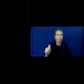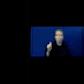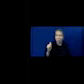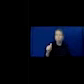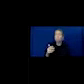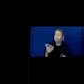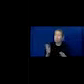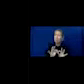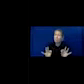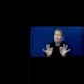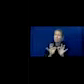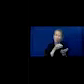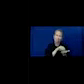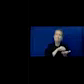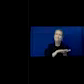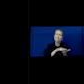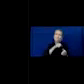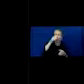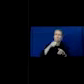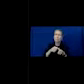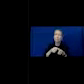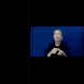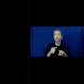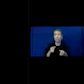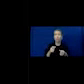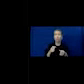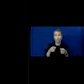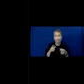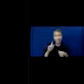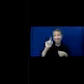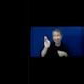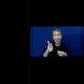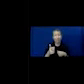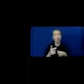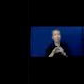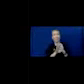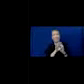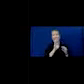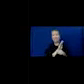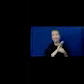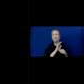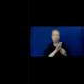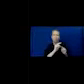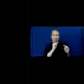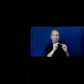that we know that ahead of time, so that we can negotiate that with the employer as we look at employment.